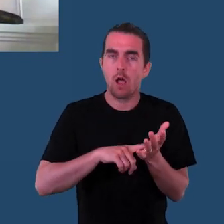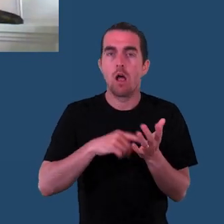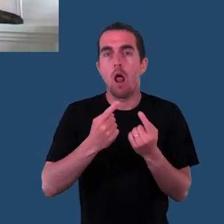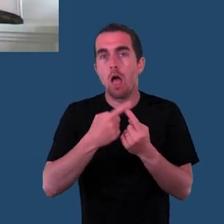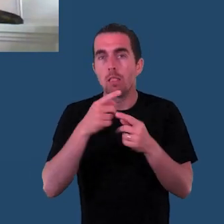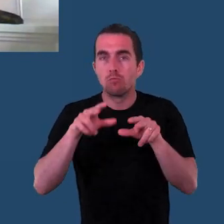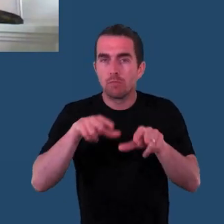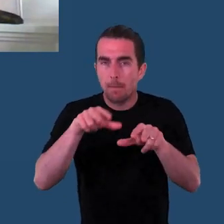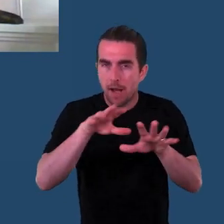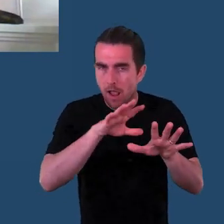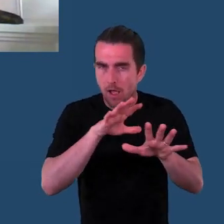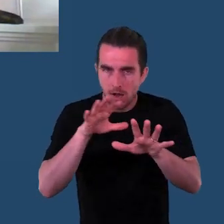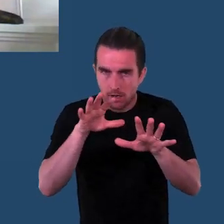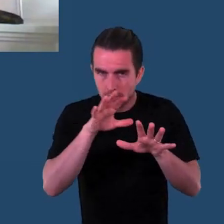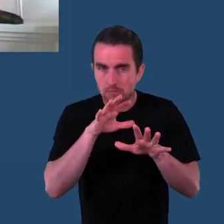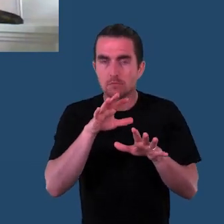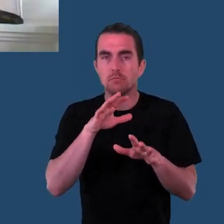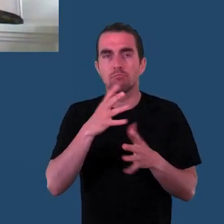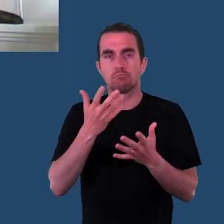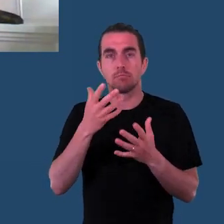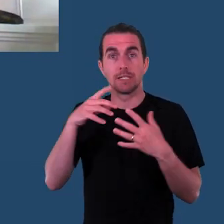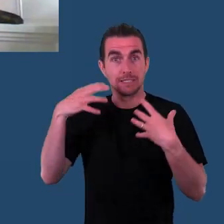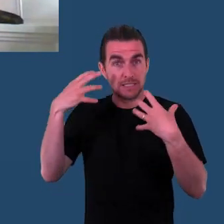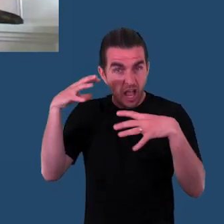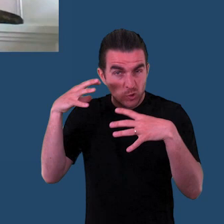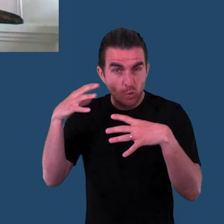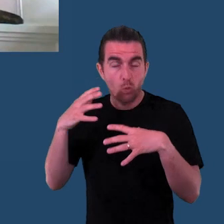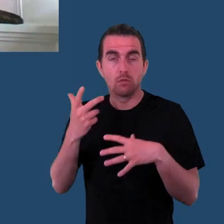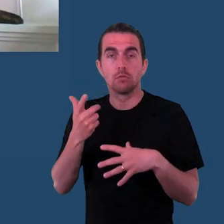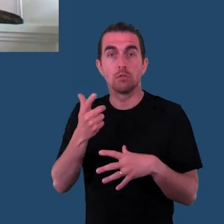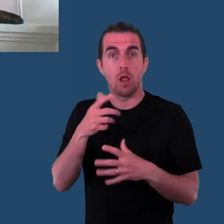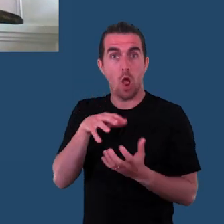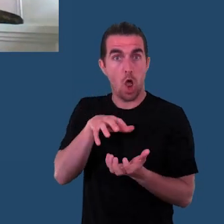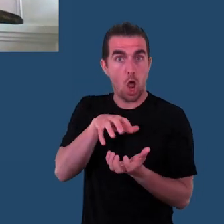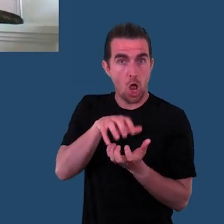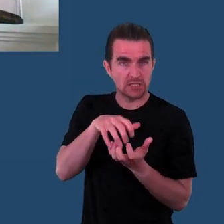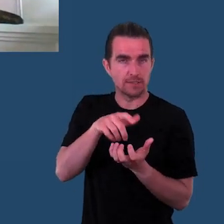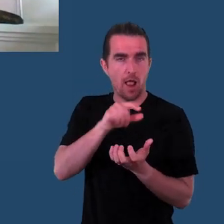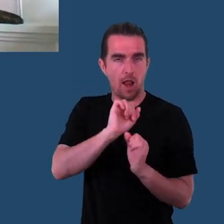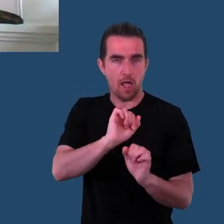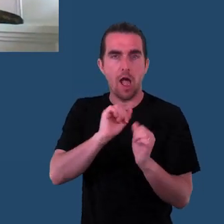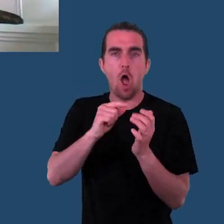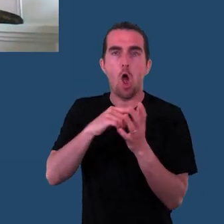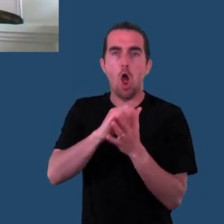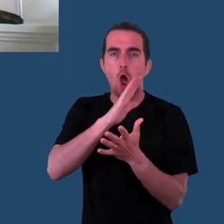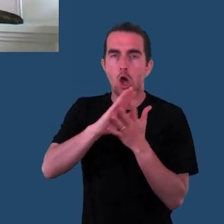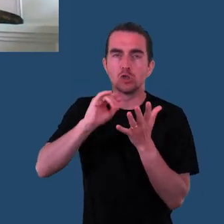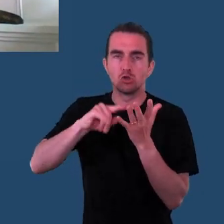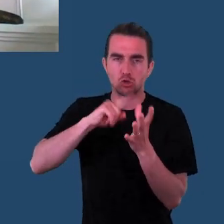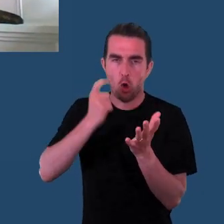the other reptiles, in particular, those dinosaurs, and the crocodiles, and things like that, in that archosaur group.